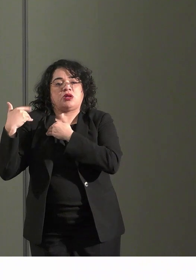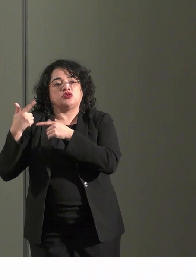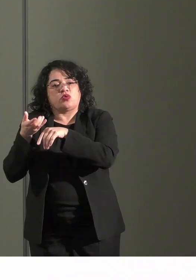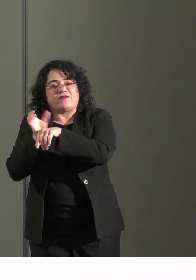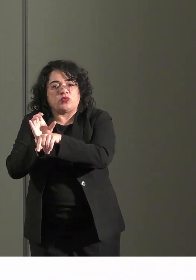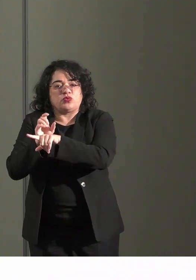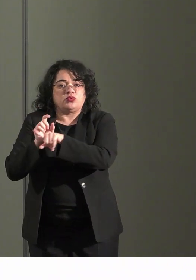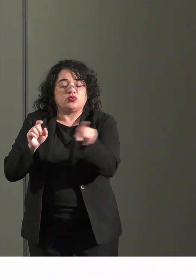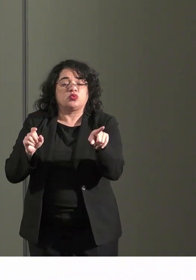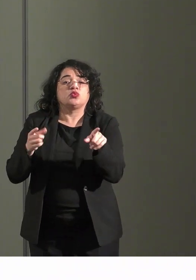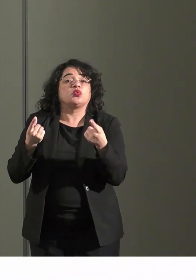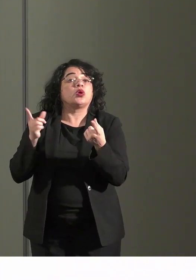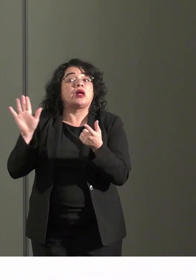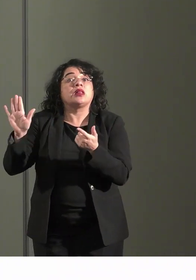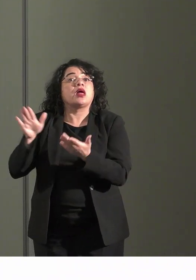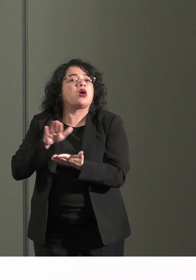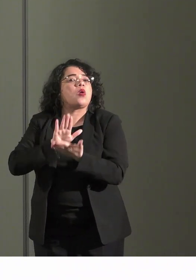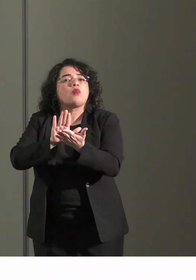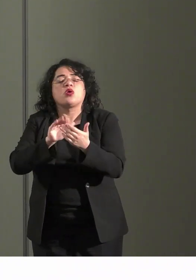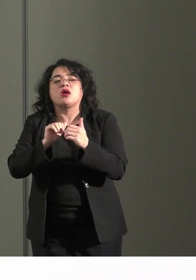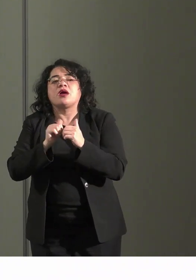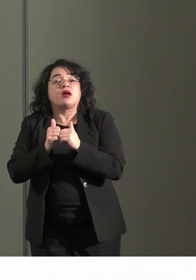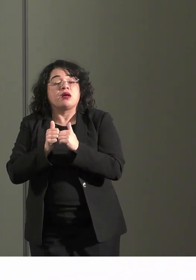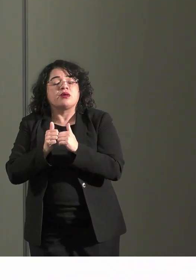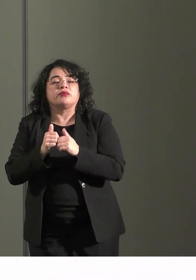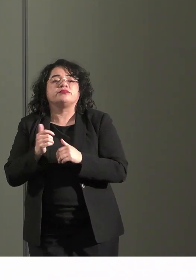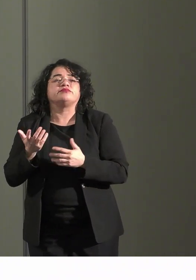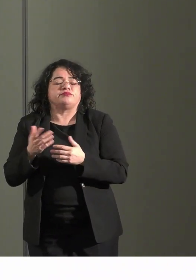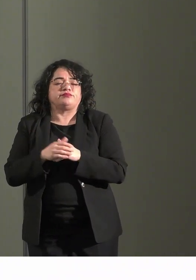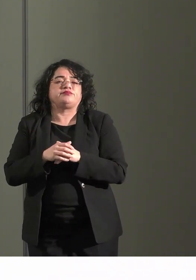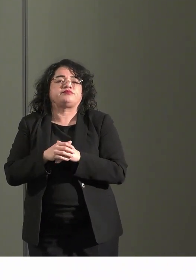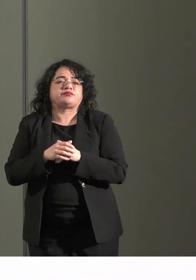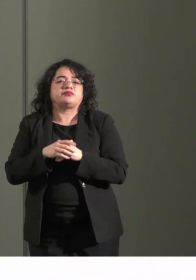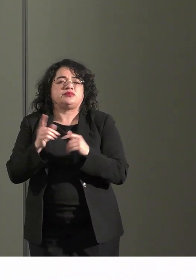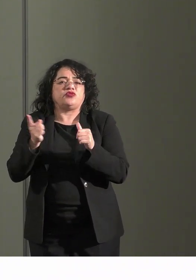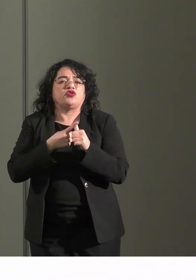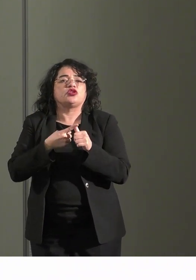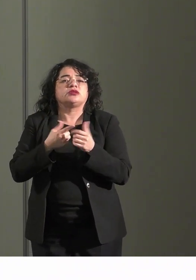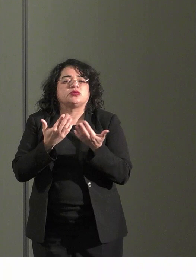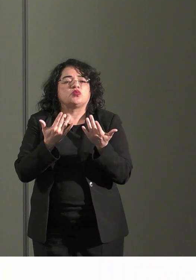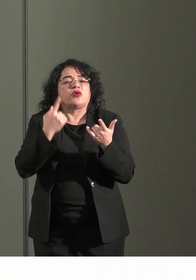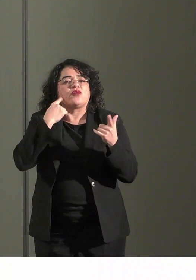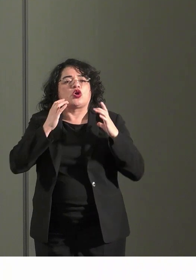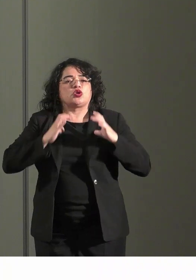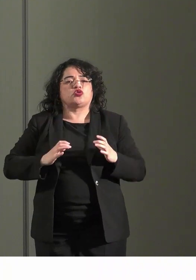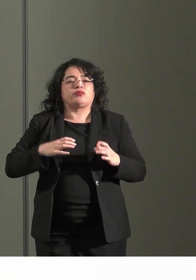But they've taken the approach that is largely dependent on consumer complaint. The consumer